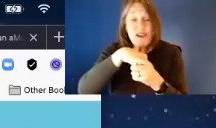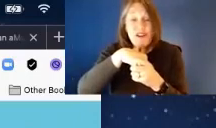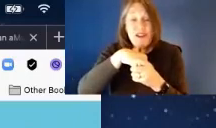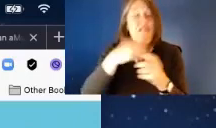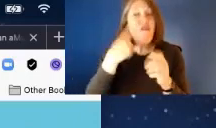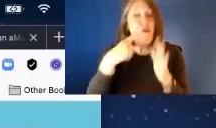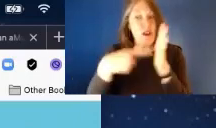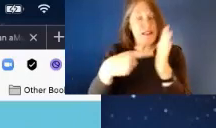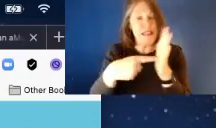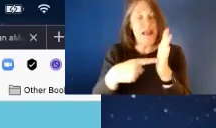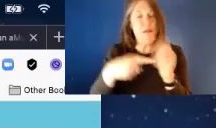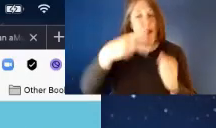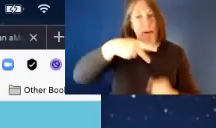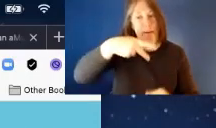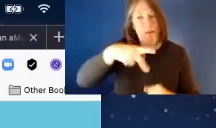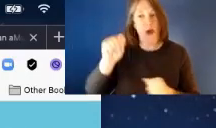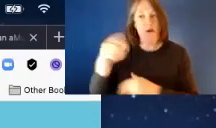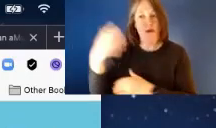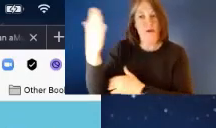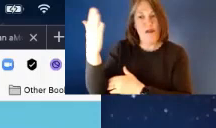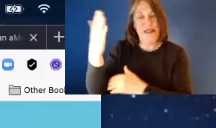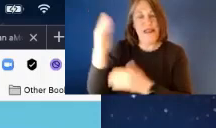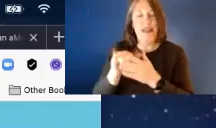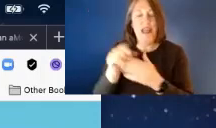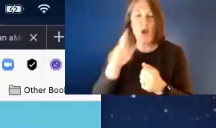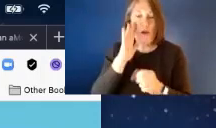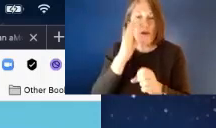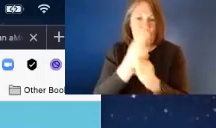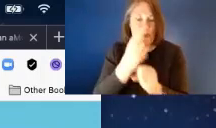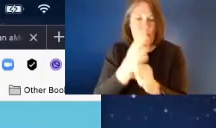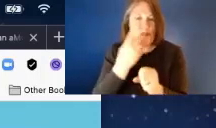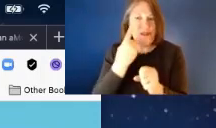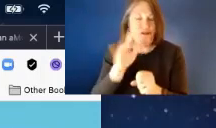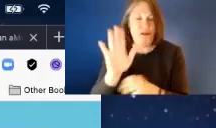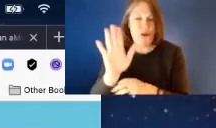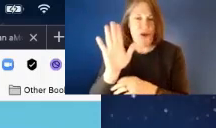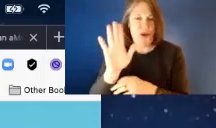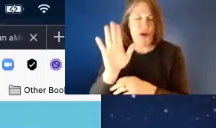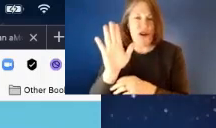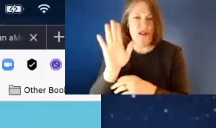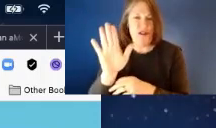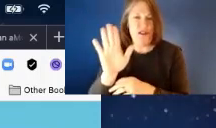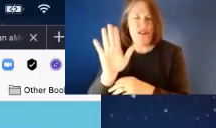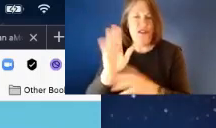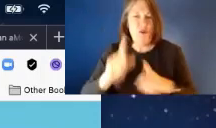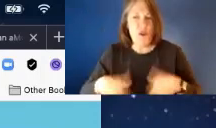a PowerPoint presentation that 06:45:22 you will be using for your live presentation,